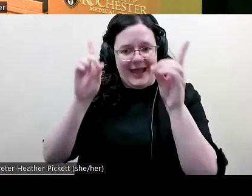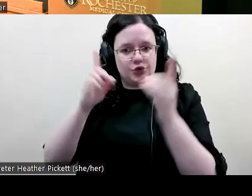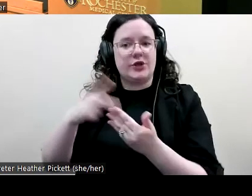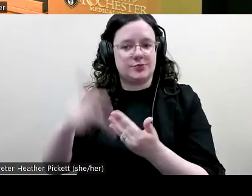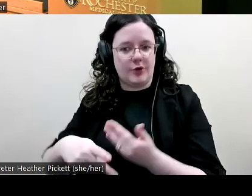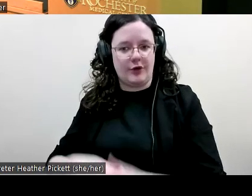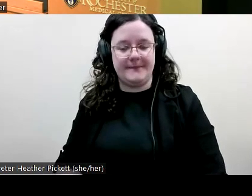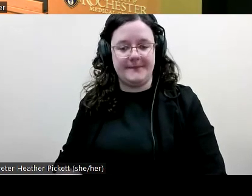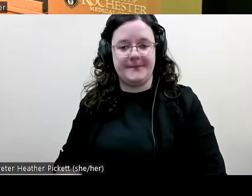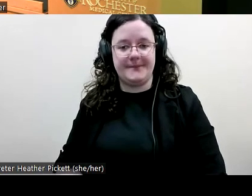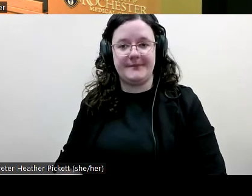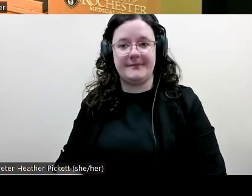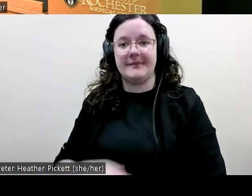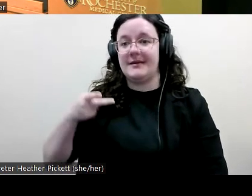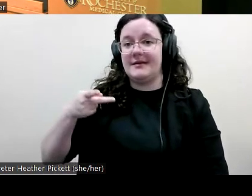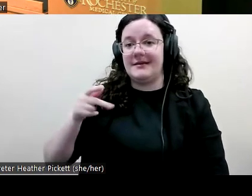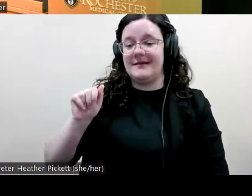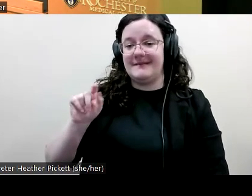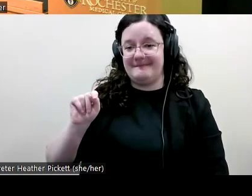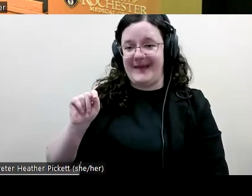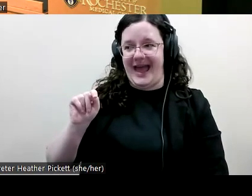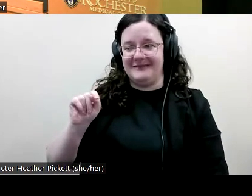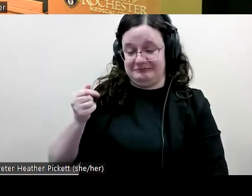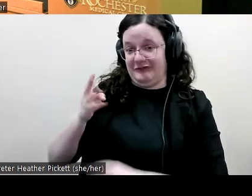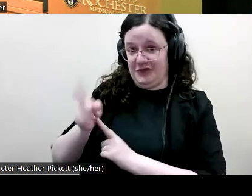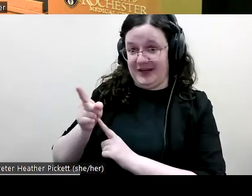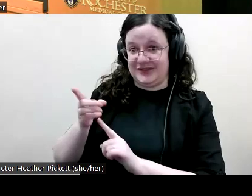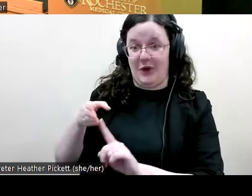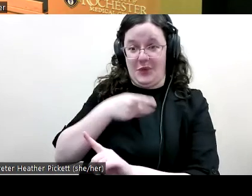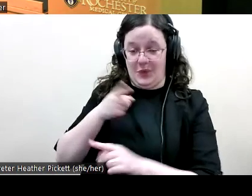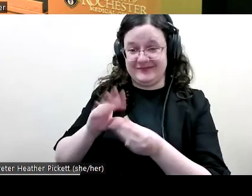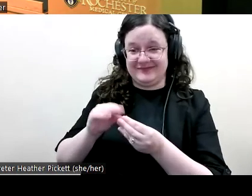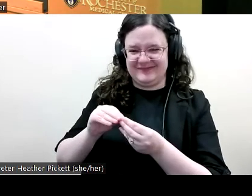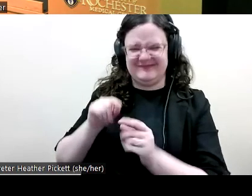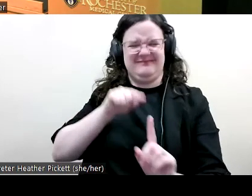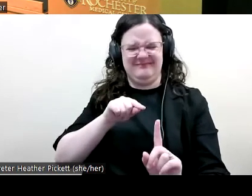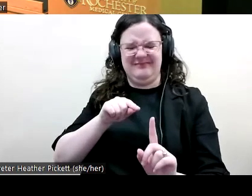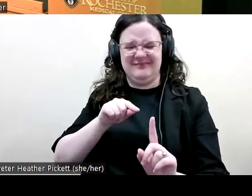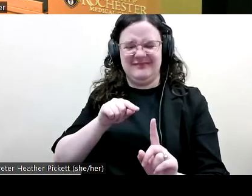Pat who spoke just a few minutes ago is the uh facilitator and educator for that family